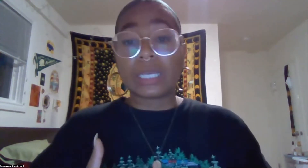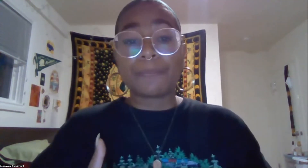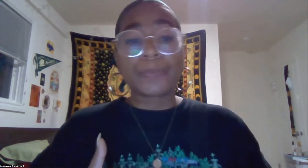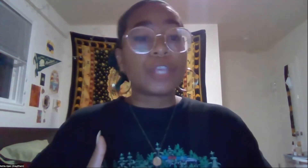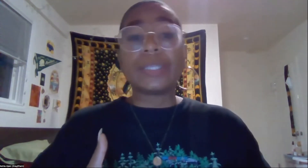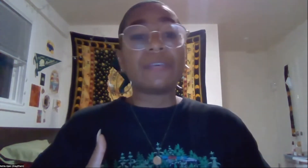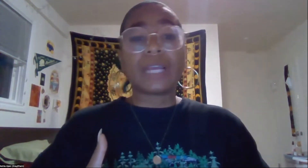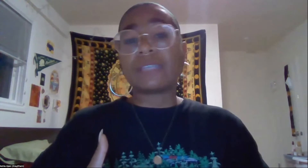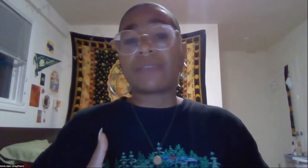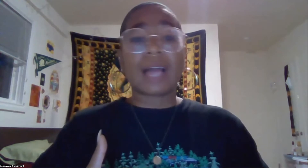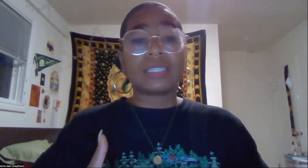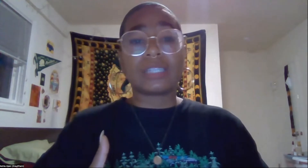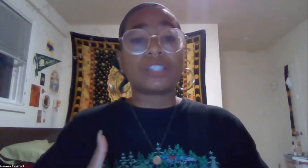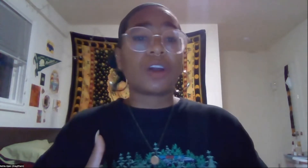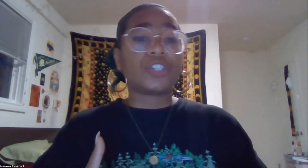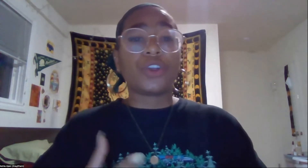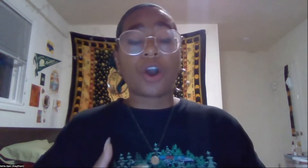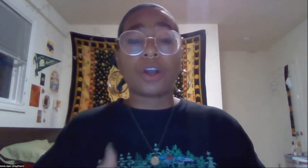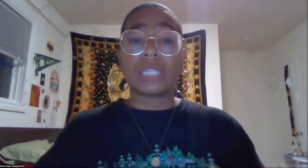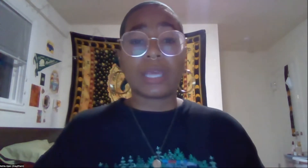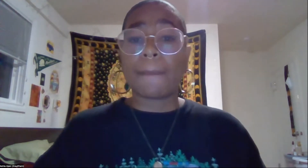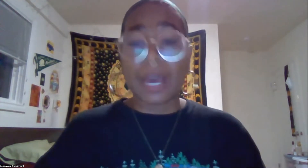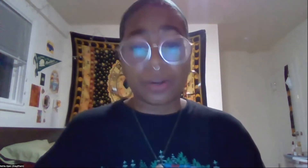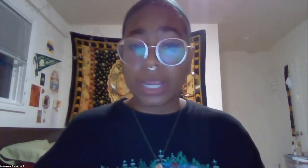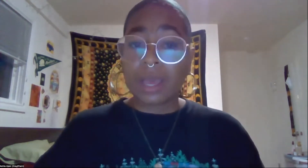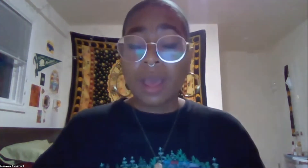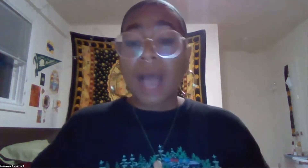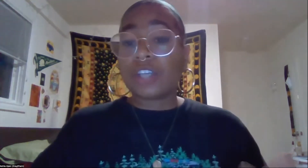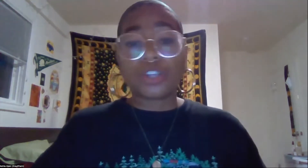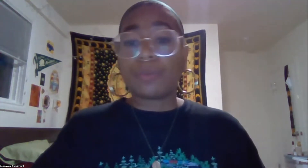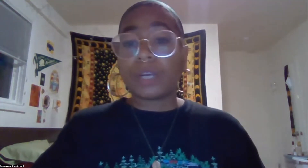you can see flakes of calluses soldered to your car's lithium battery. i talk too much